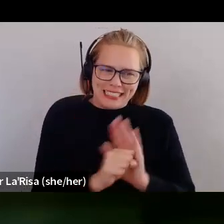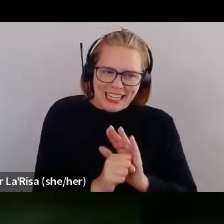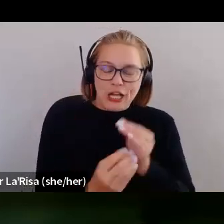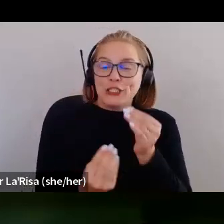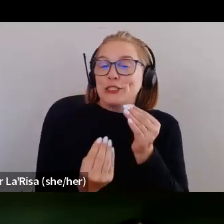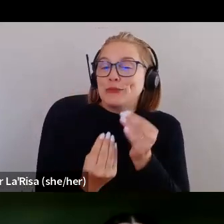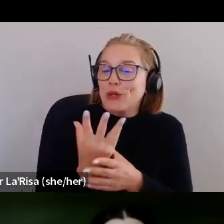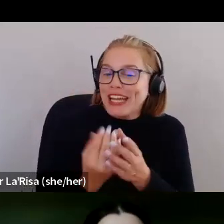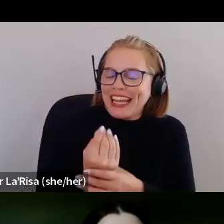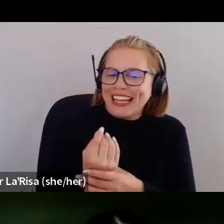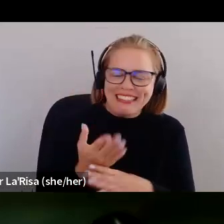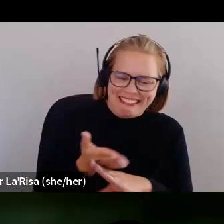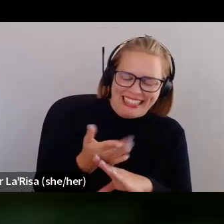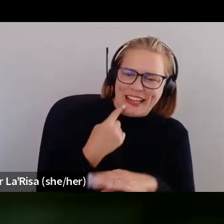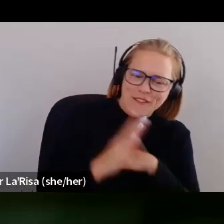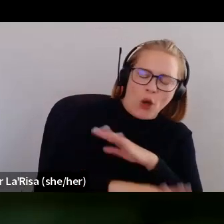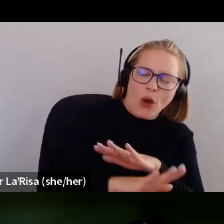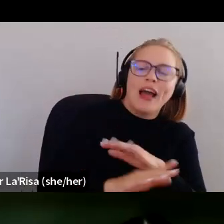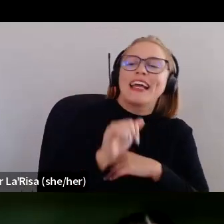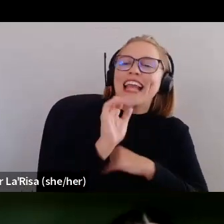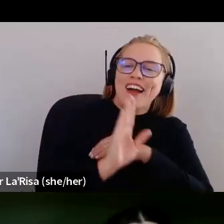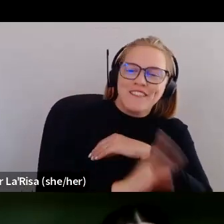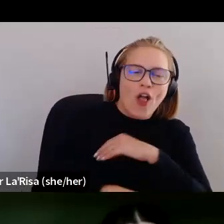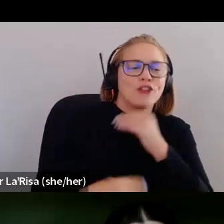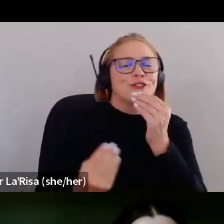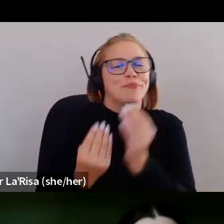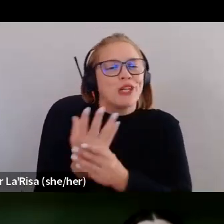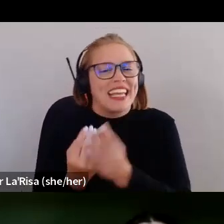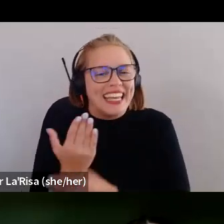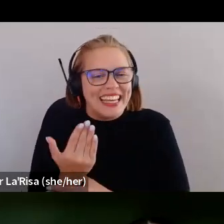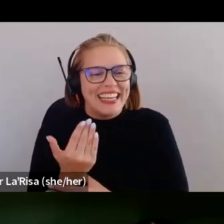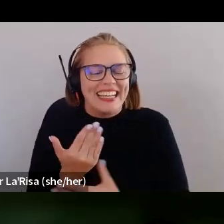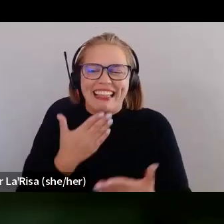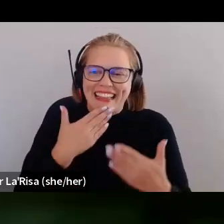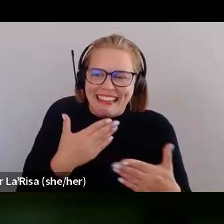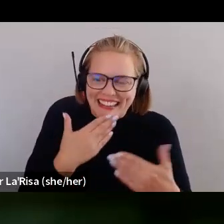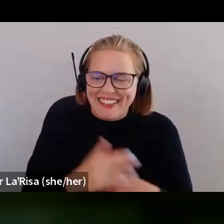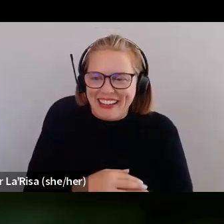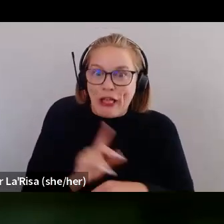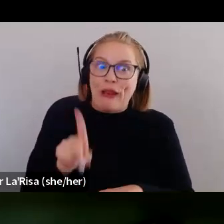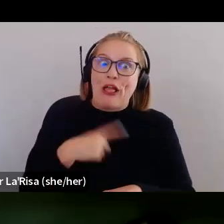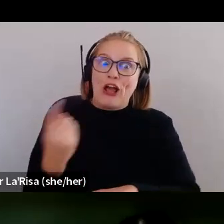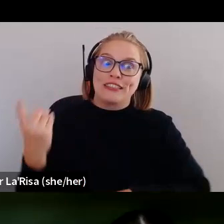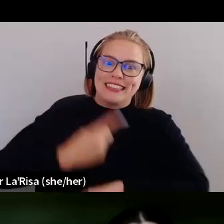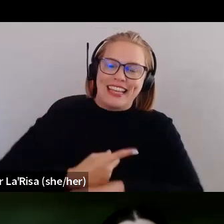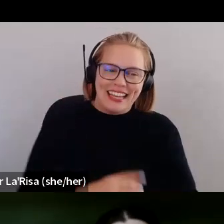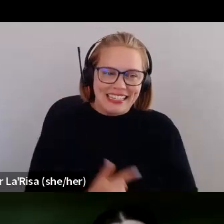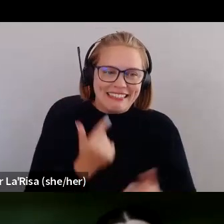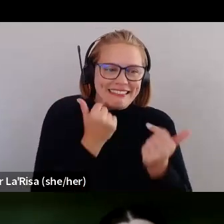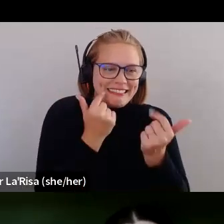Salem area so along the West Coast. I'm going to mix things up a little bit and say my favorite season is fall -- not fall, spring. Thank you. It's been a long day.